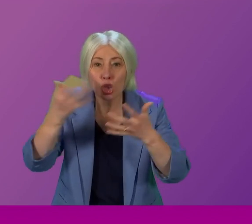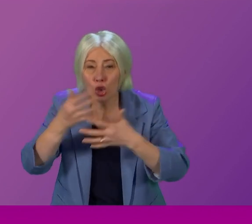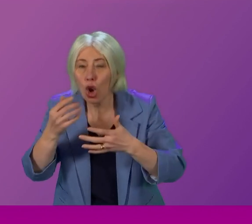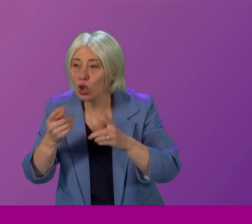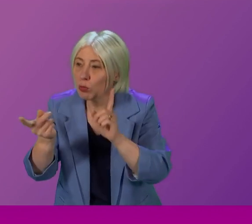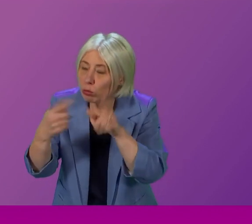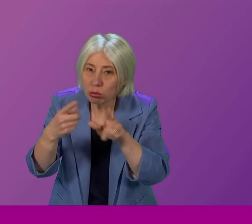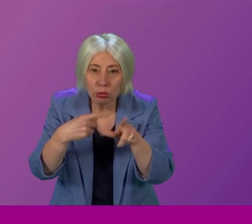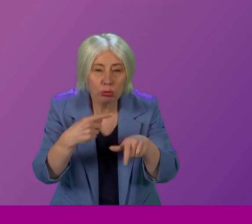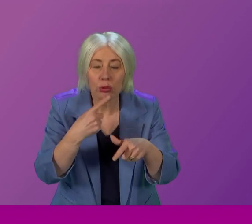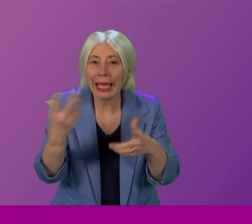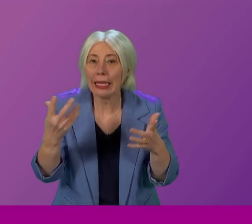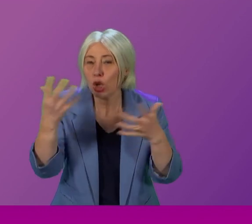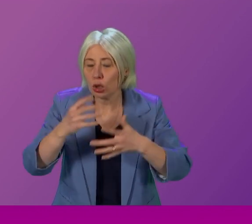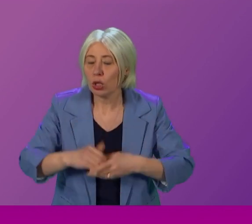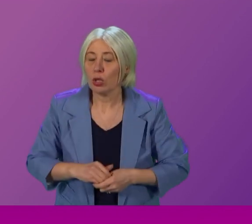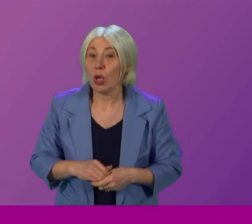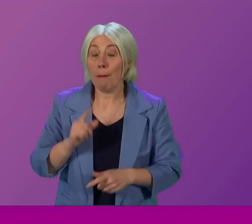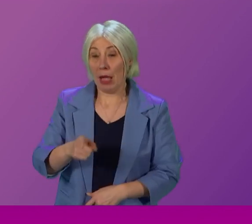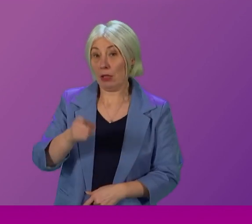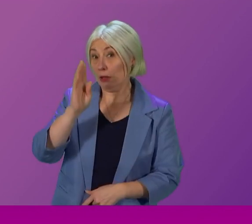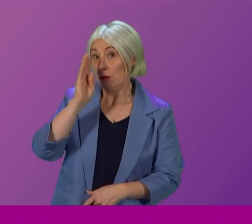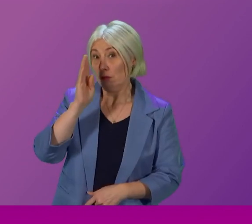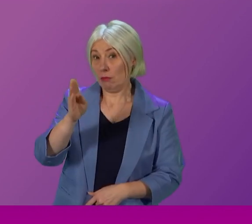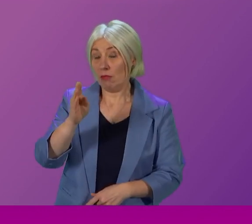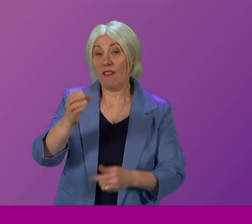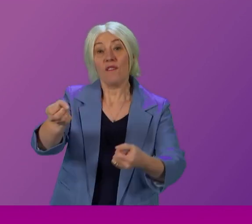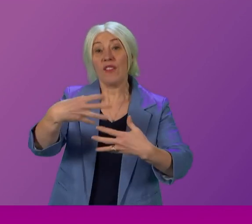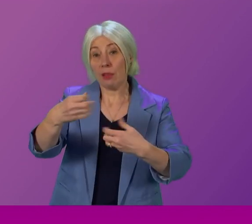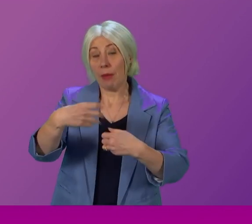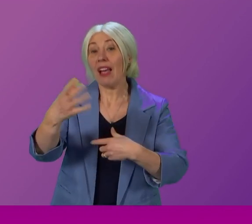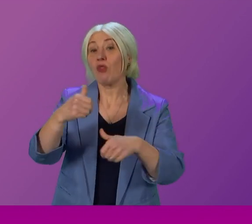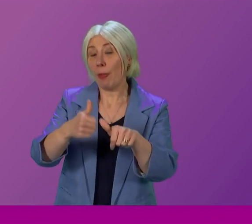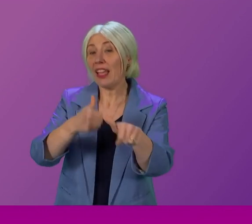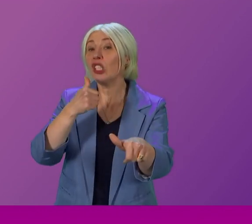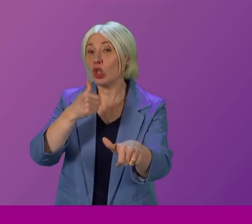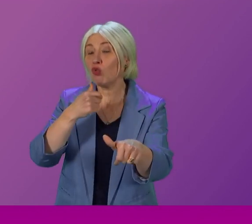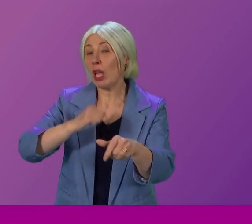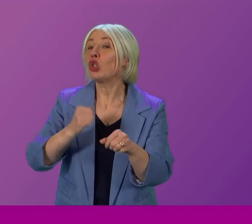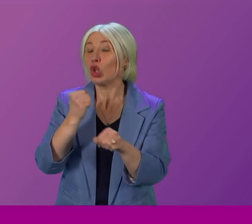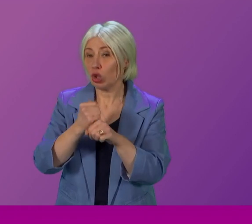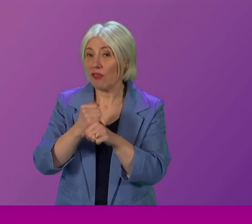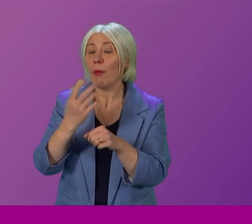have been raised. In direct response to industry feedback, the Scottish Government has worked with